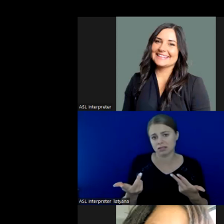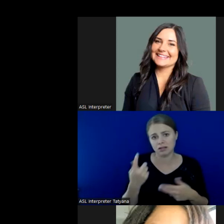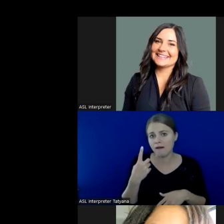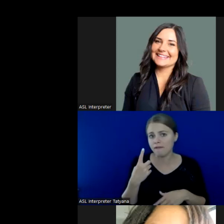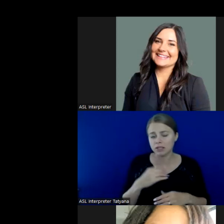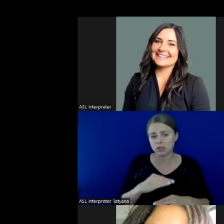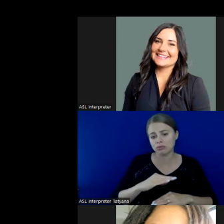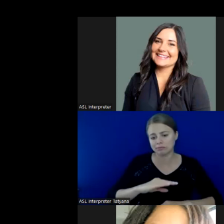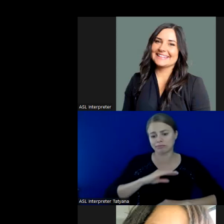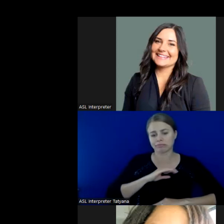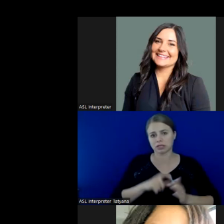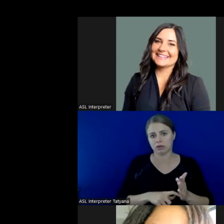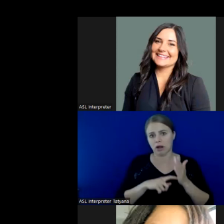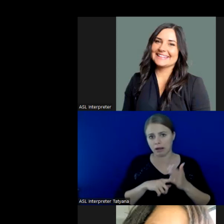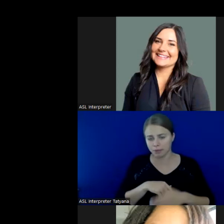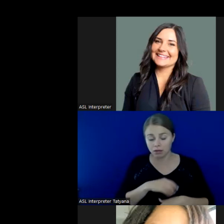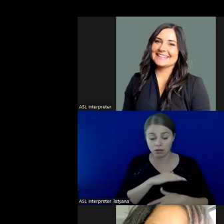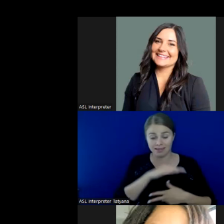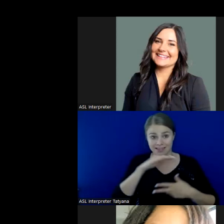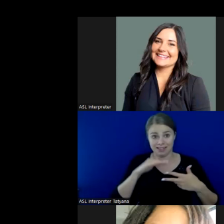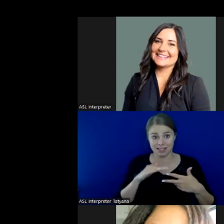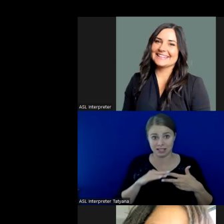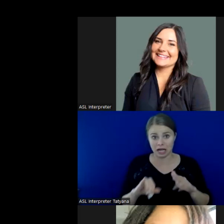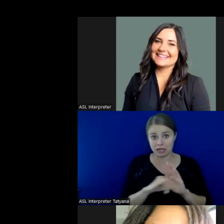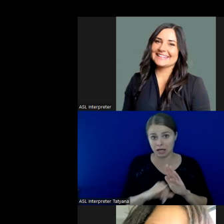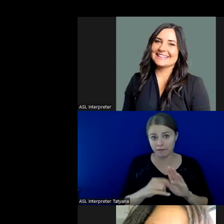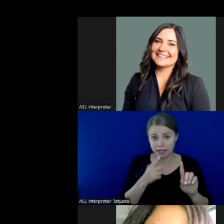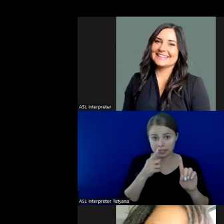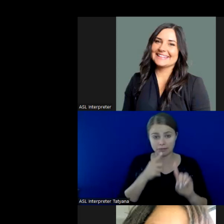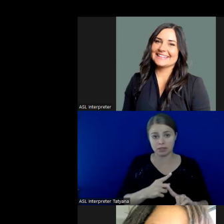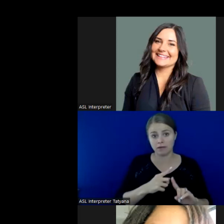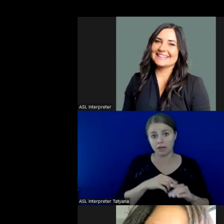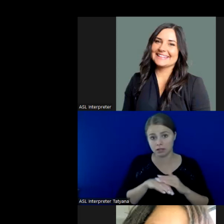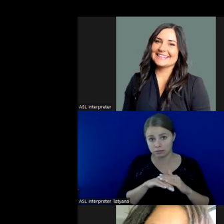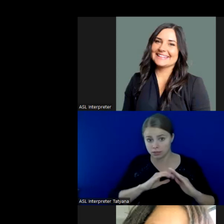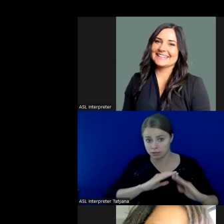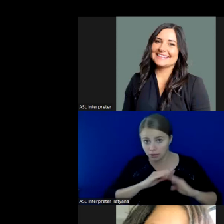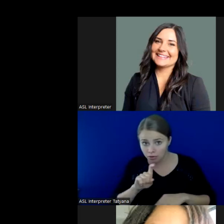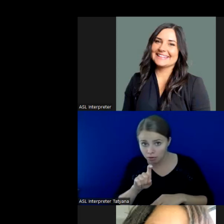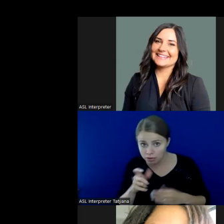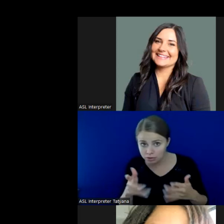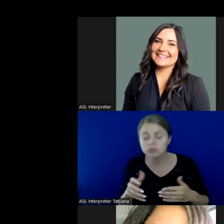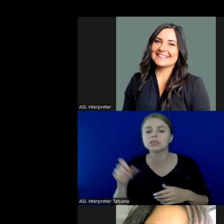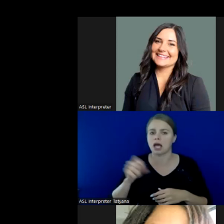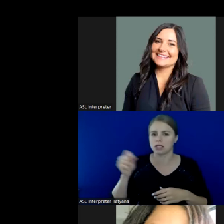Next, did it identify specific accessibility barriers? Yes, absolutely. Which is good.